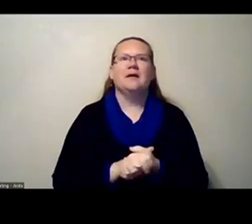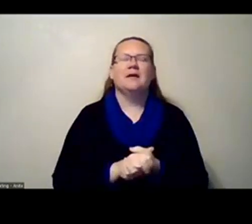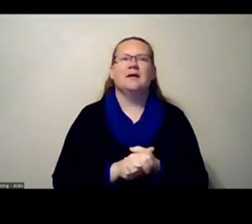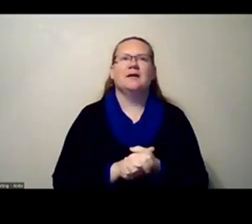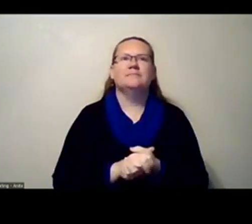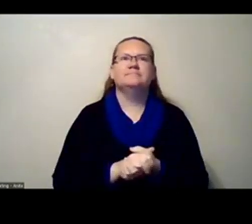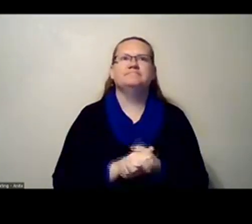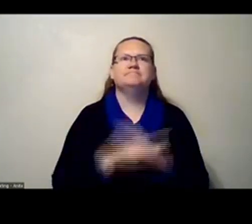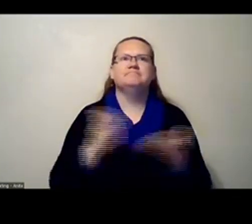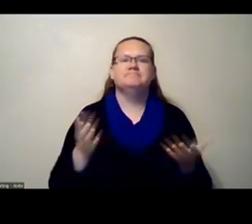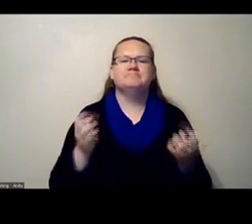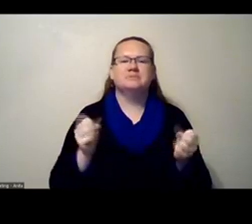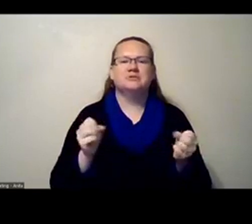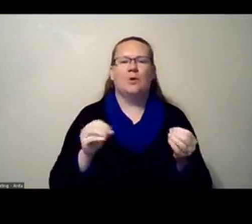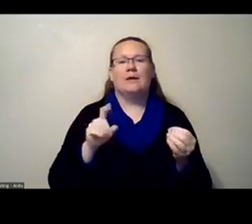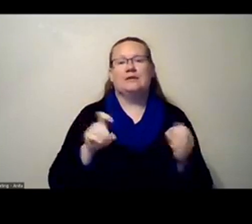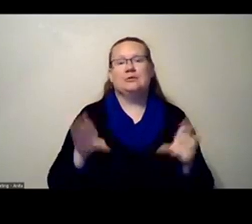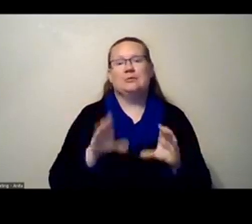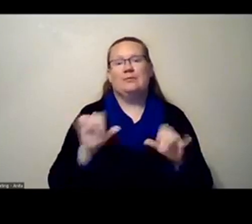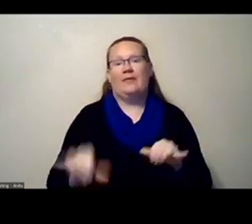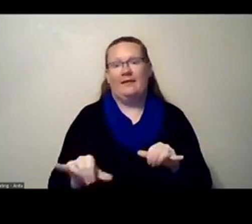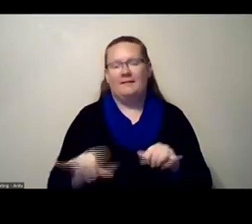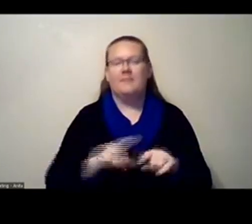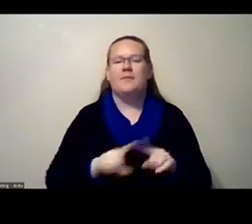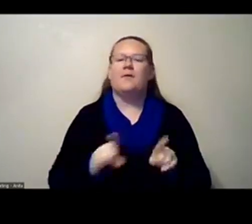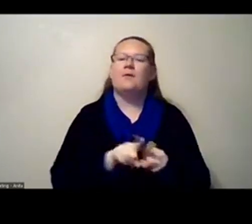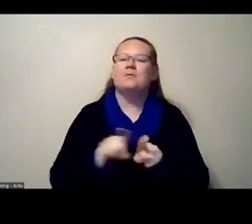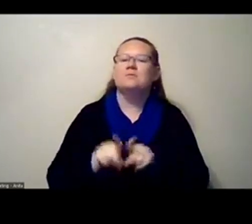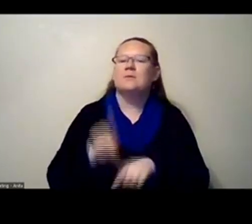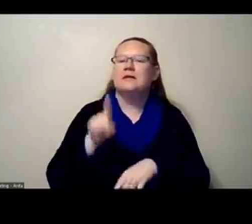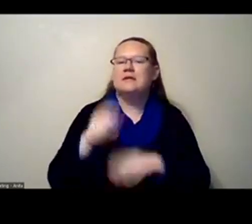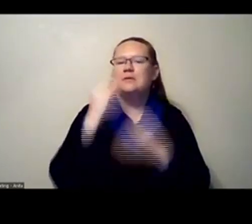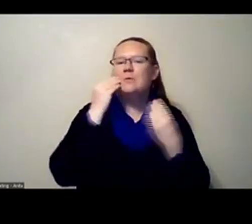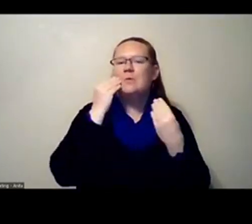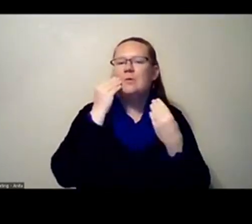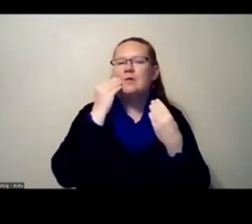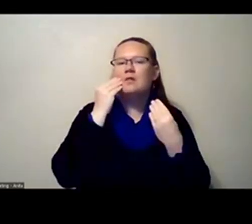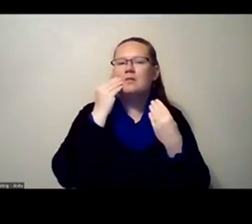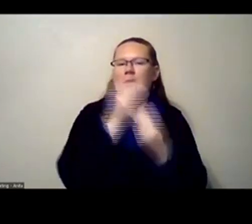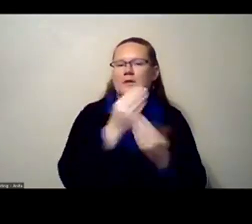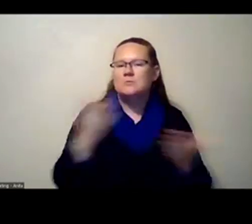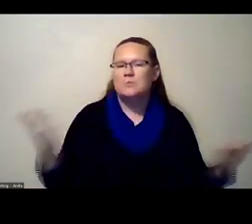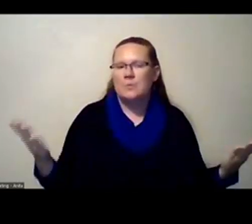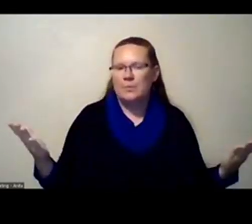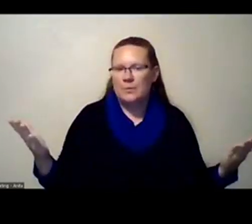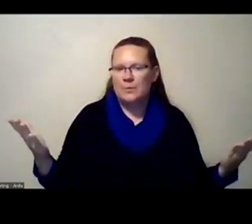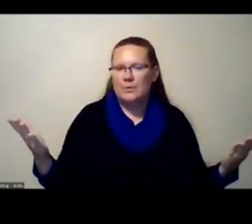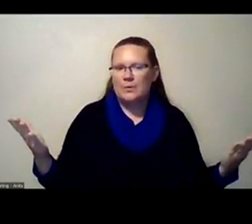So I need to do that and I need to also let let the public know you know what where we go from here.